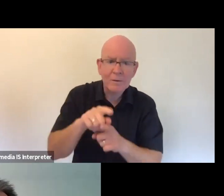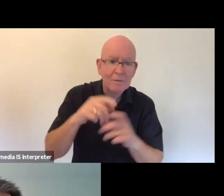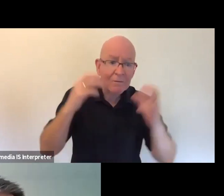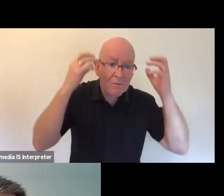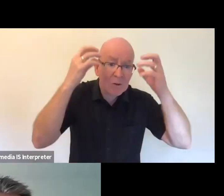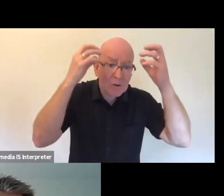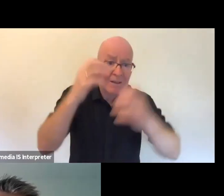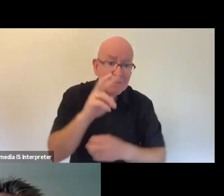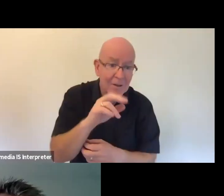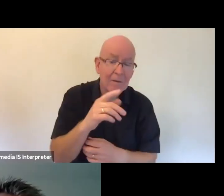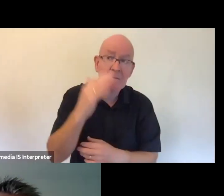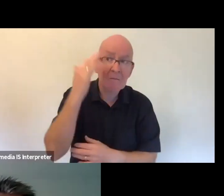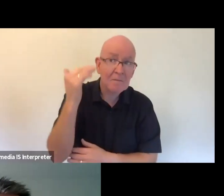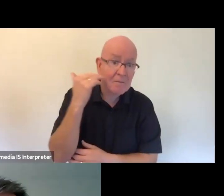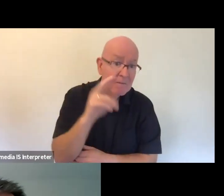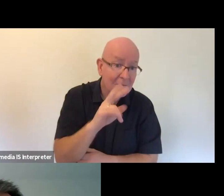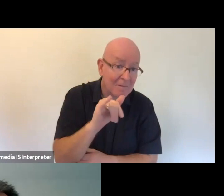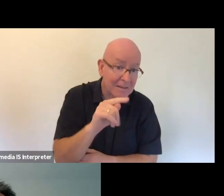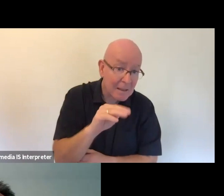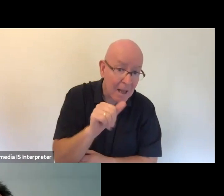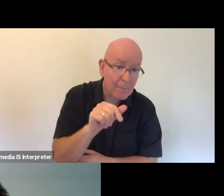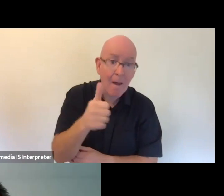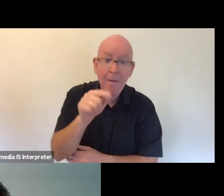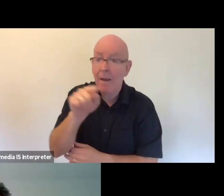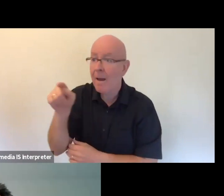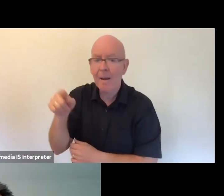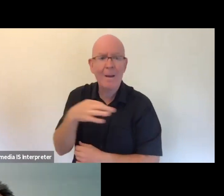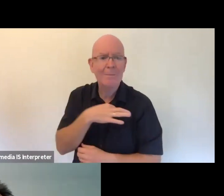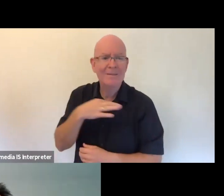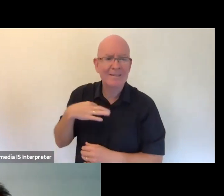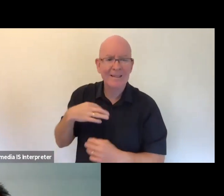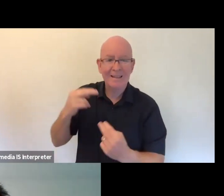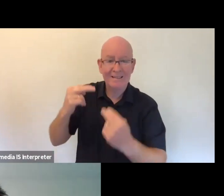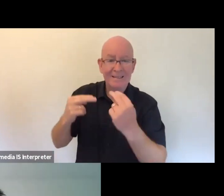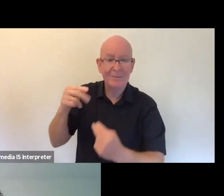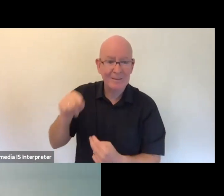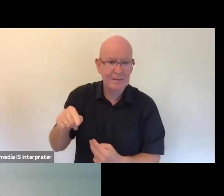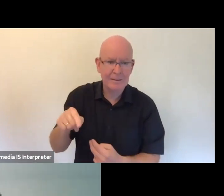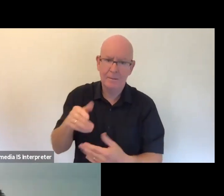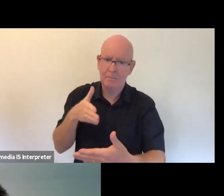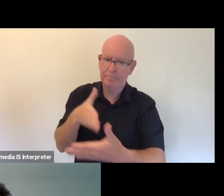So for instance, I go back to Fiji because it’s the most recent example we have. But in less than two years